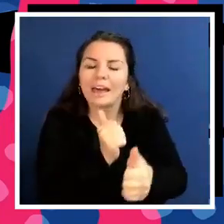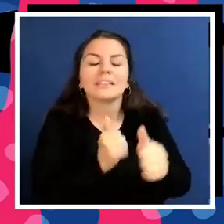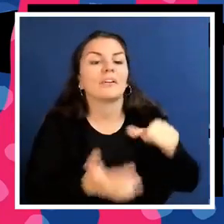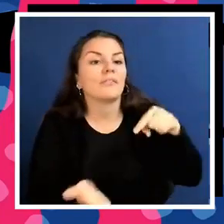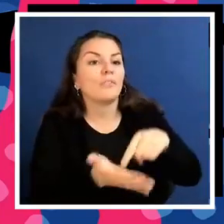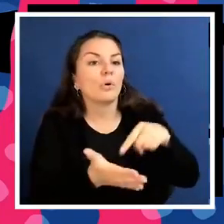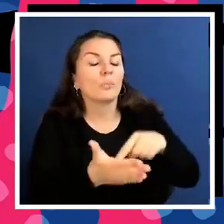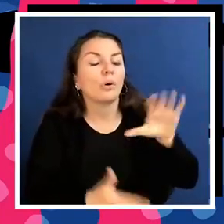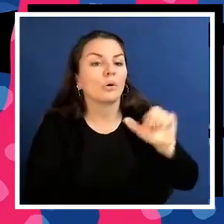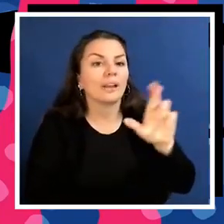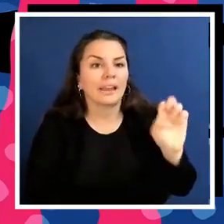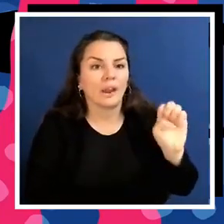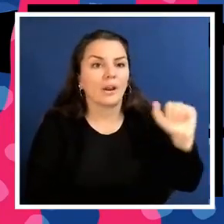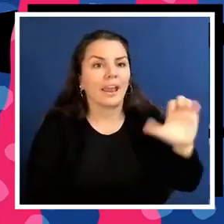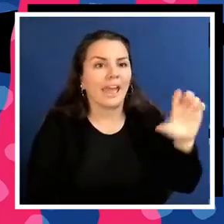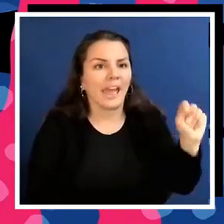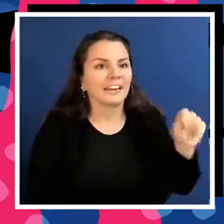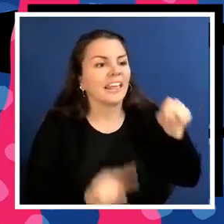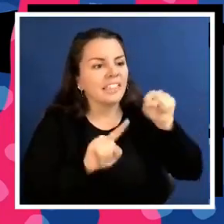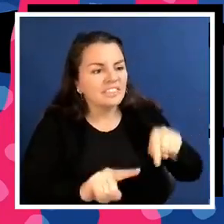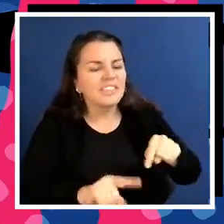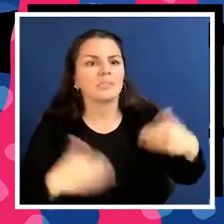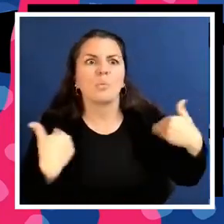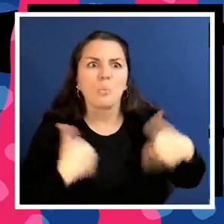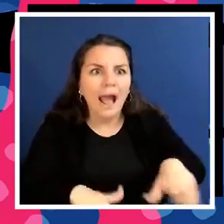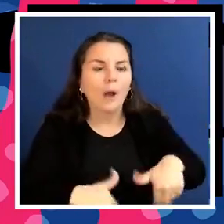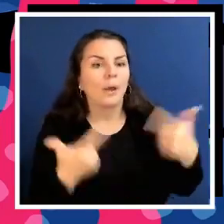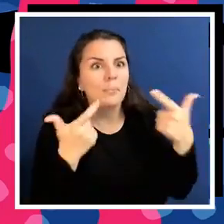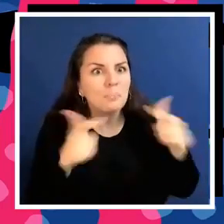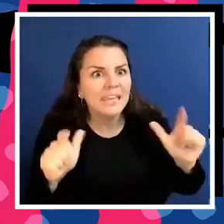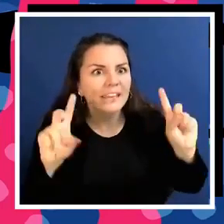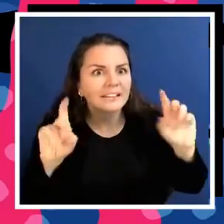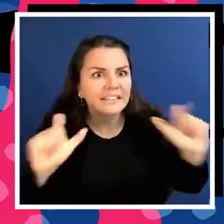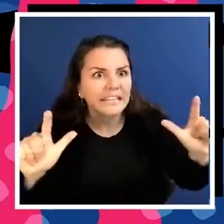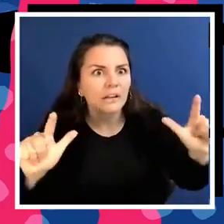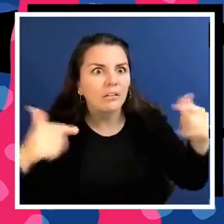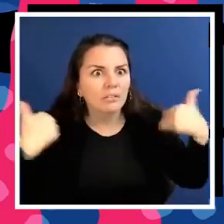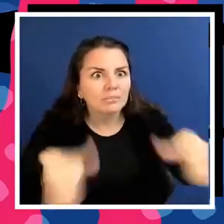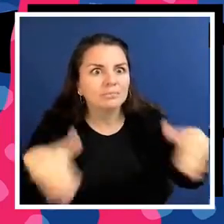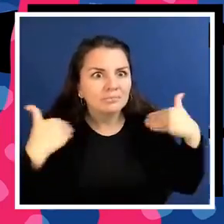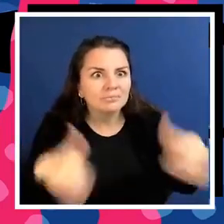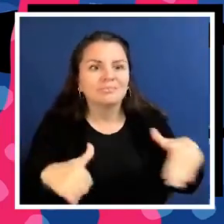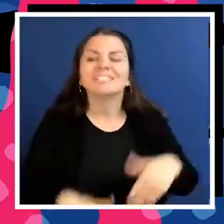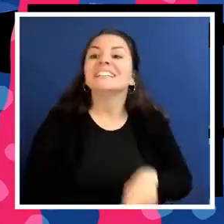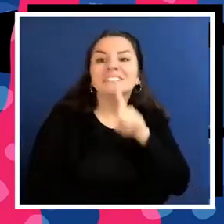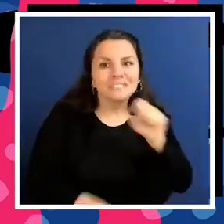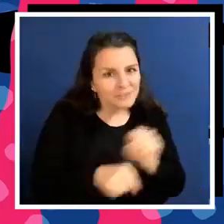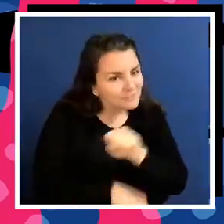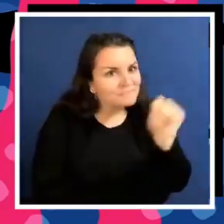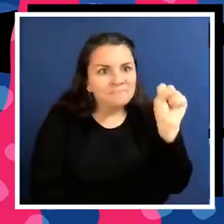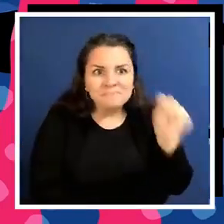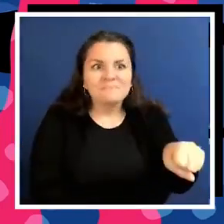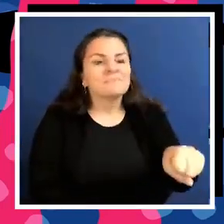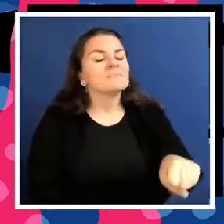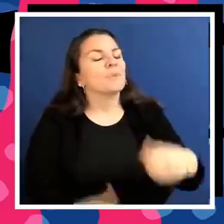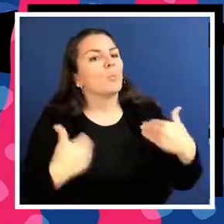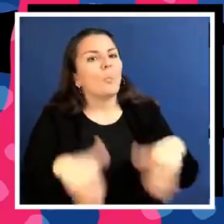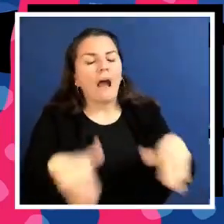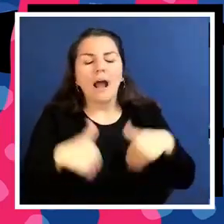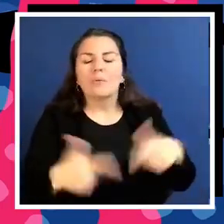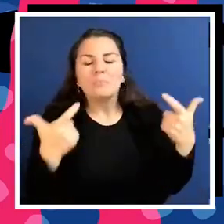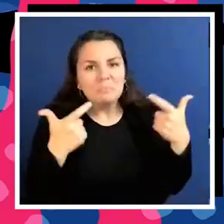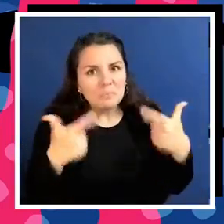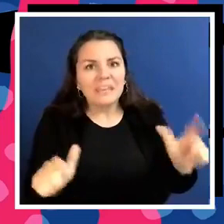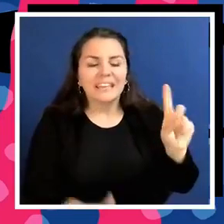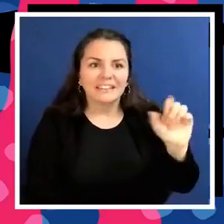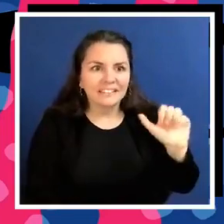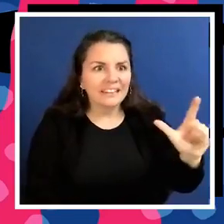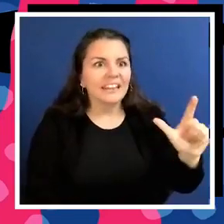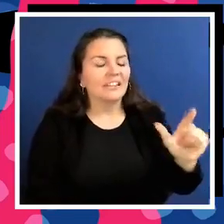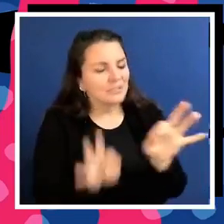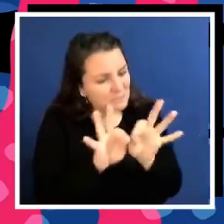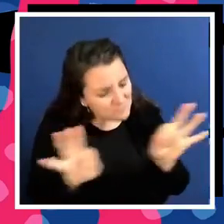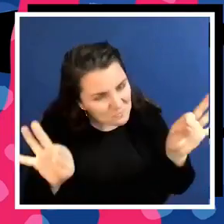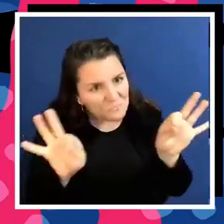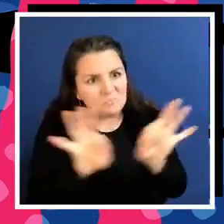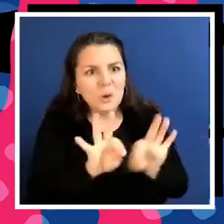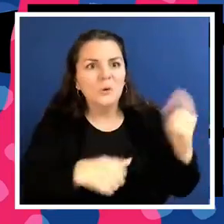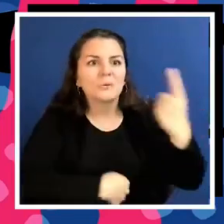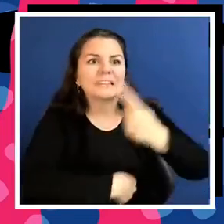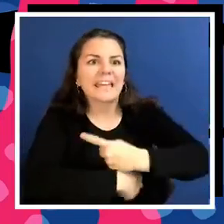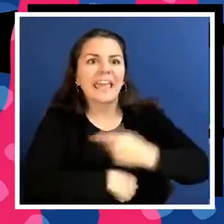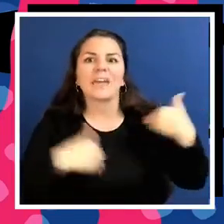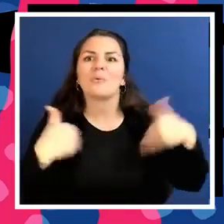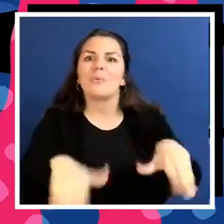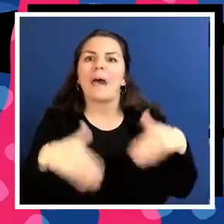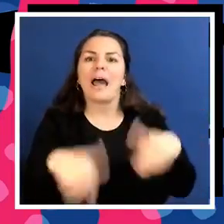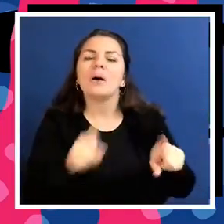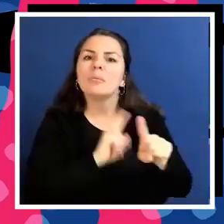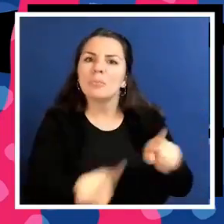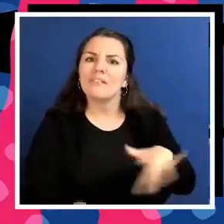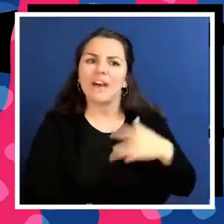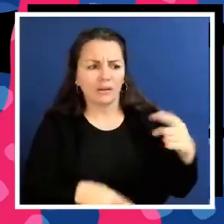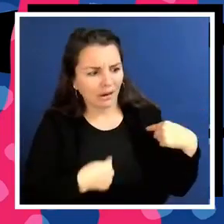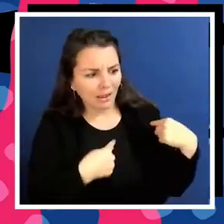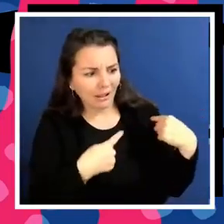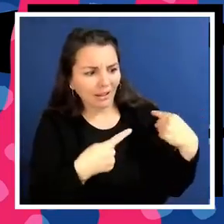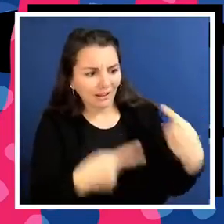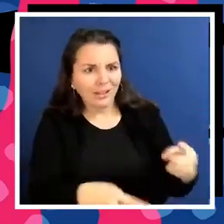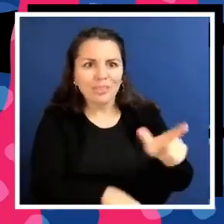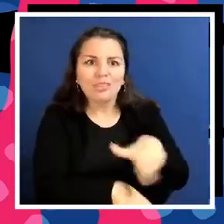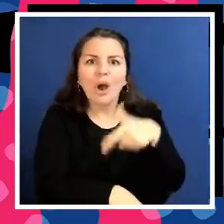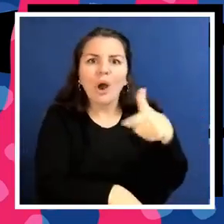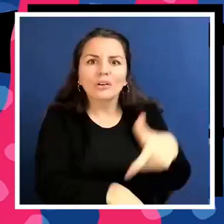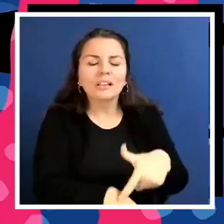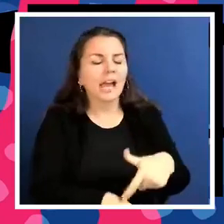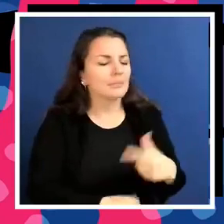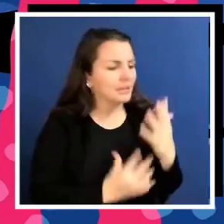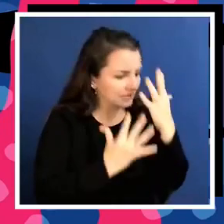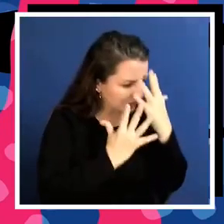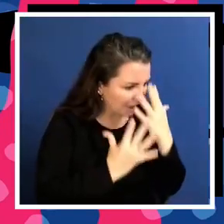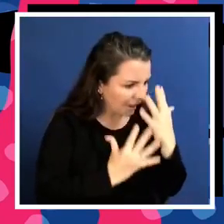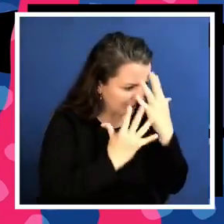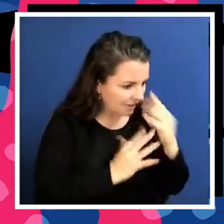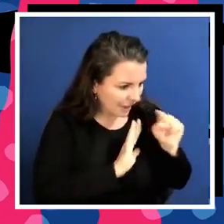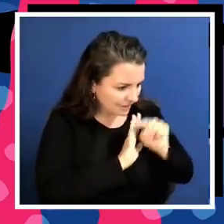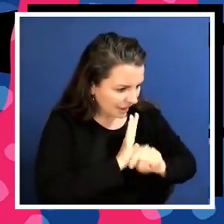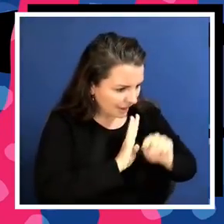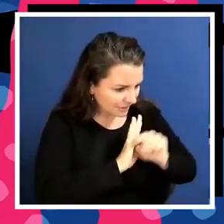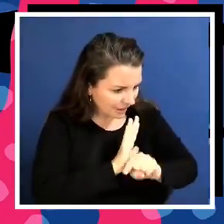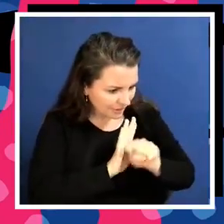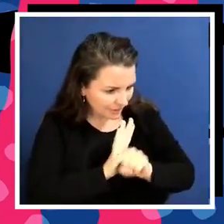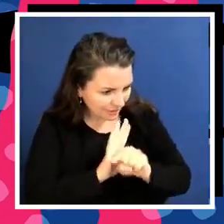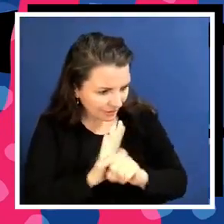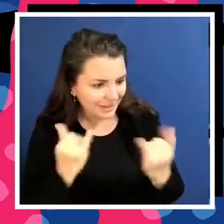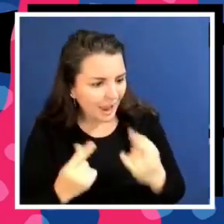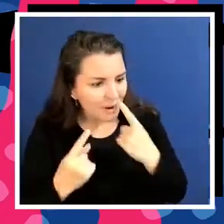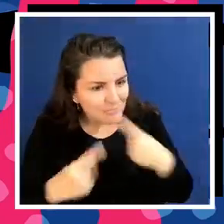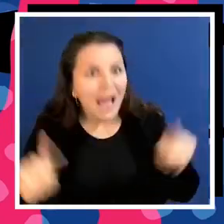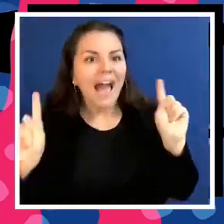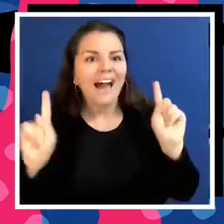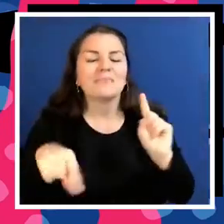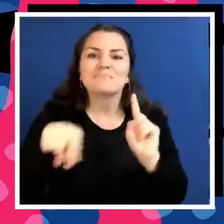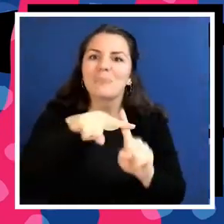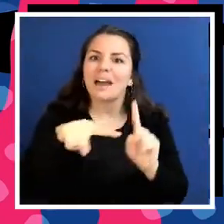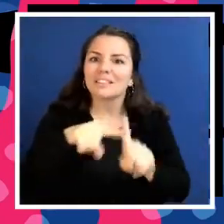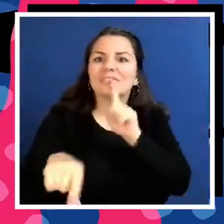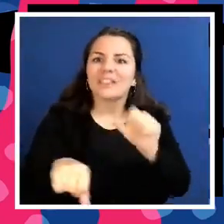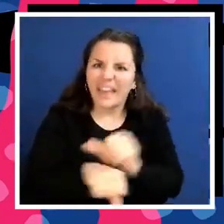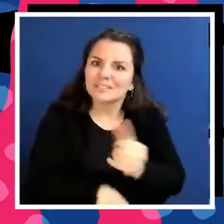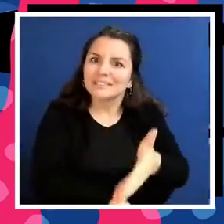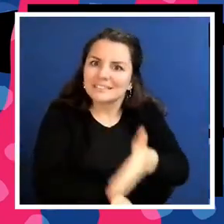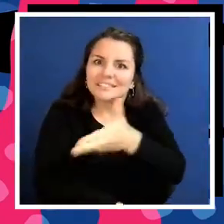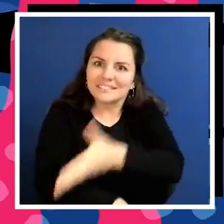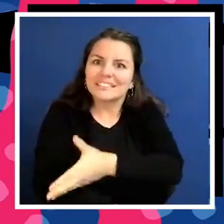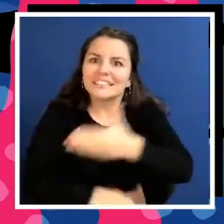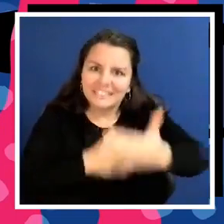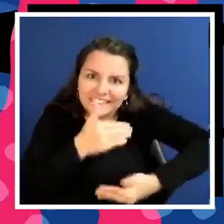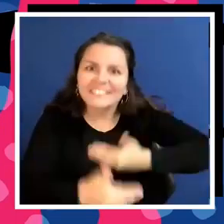BIDEN DURING THE PASSING OF THE